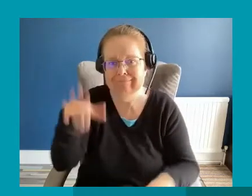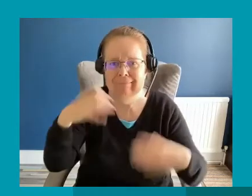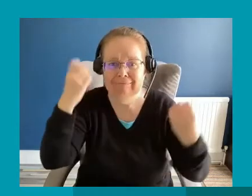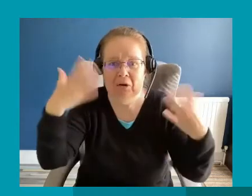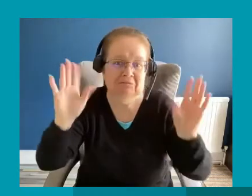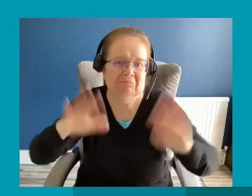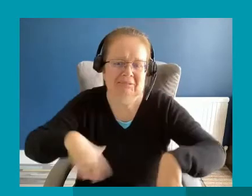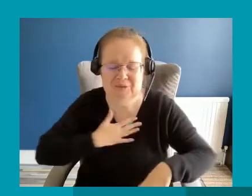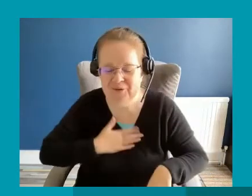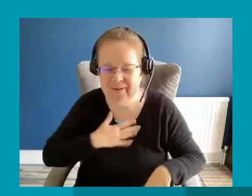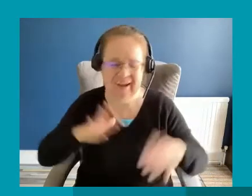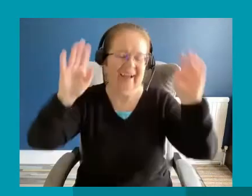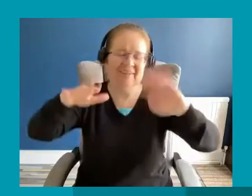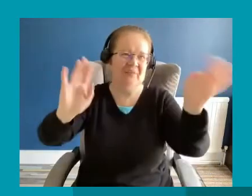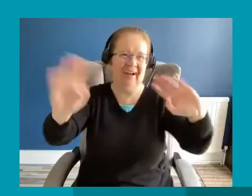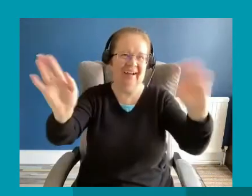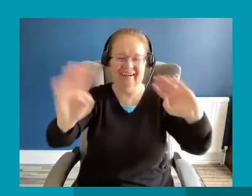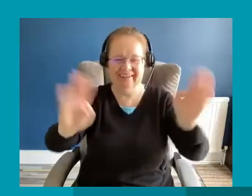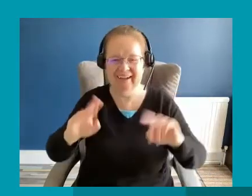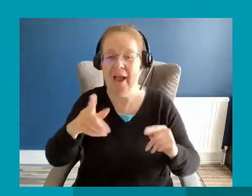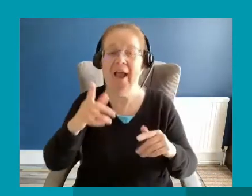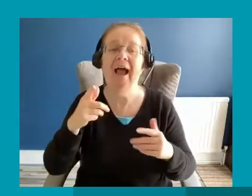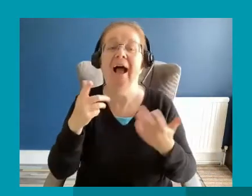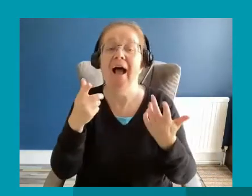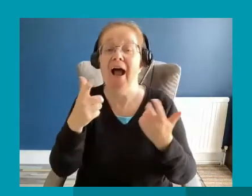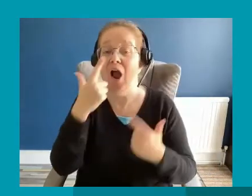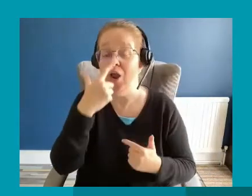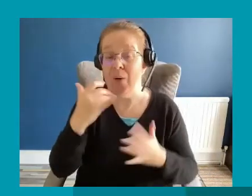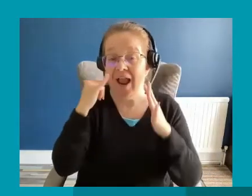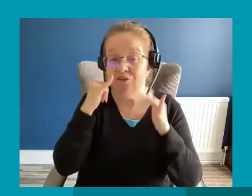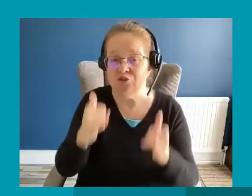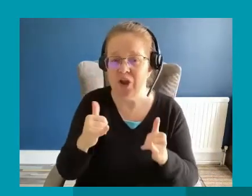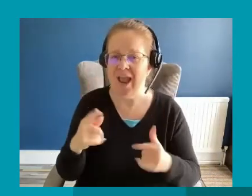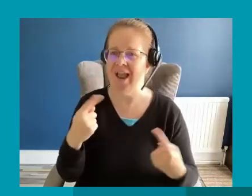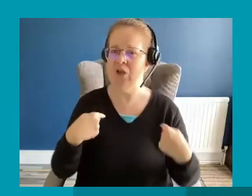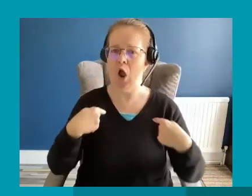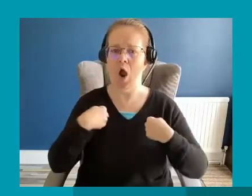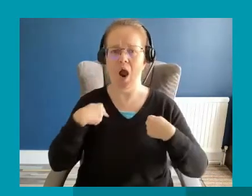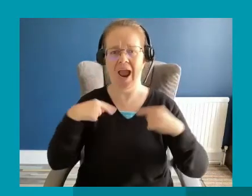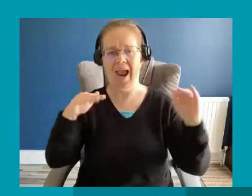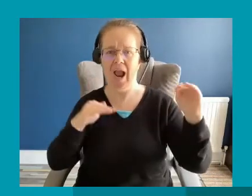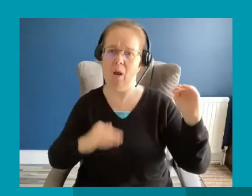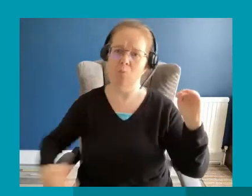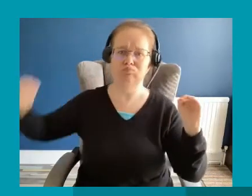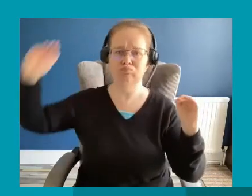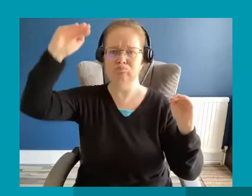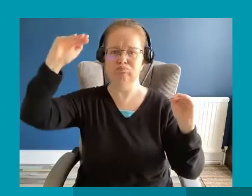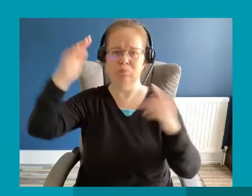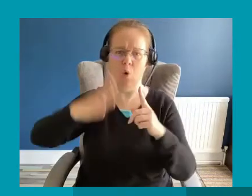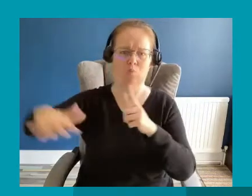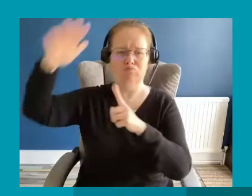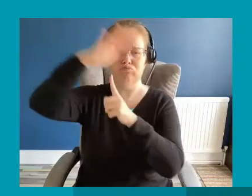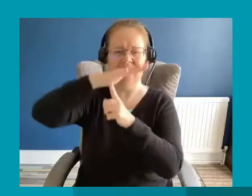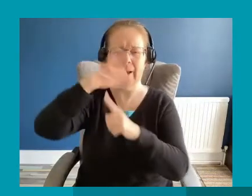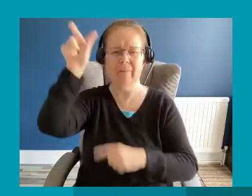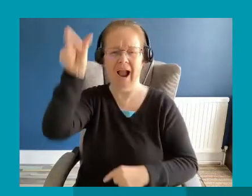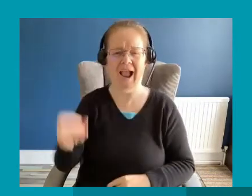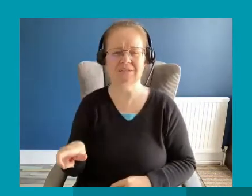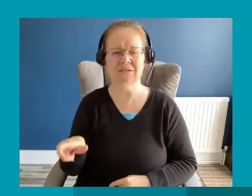Anyway, if you haven't already, why not check out our What makes you a premium candidate? There is a wonderful blog article.